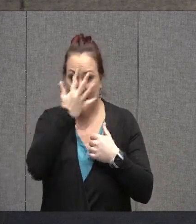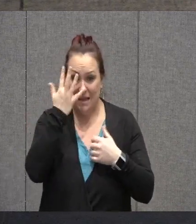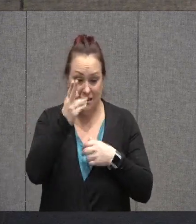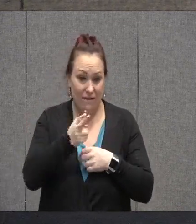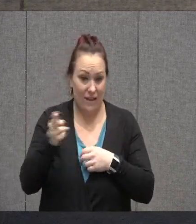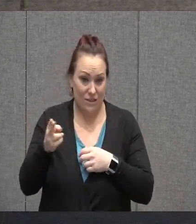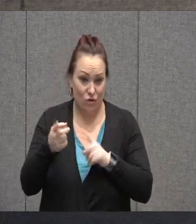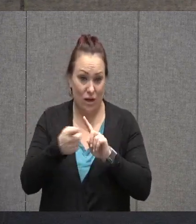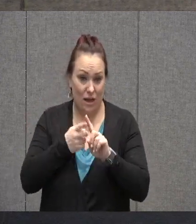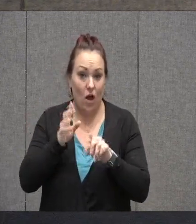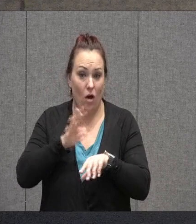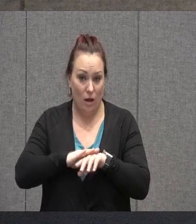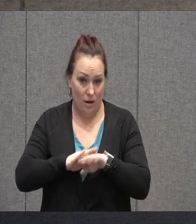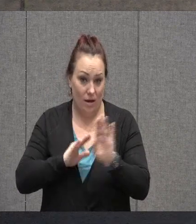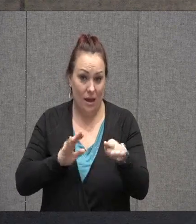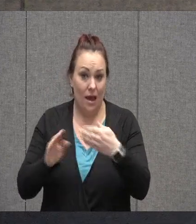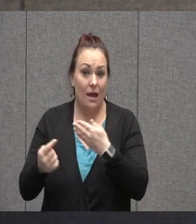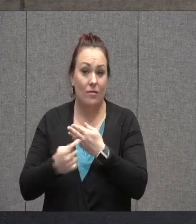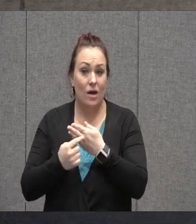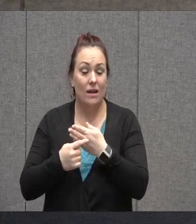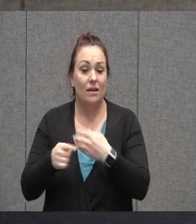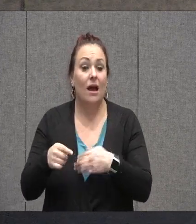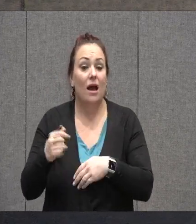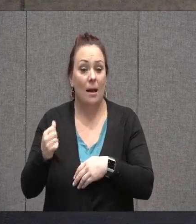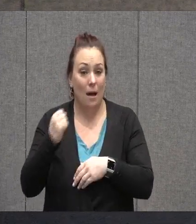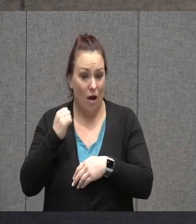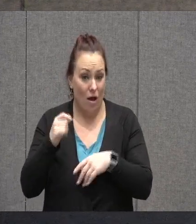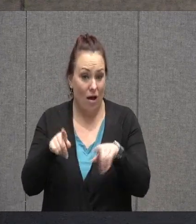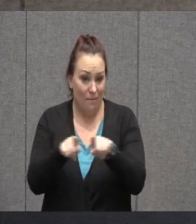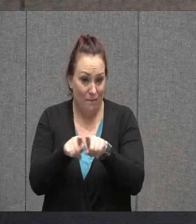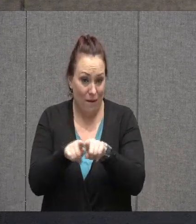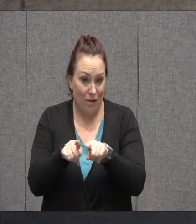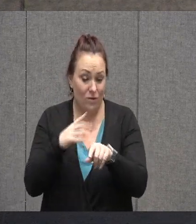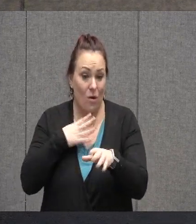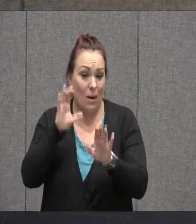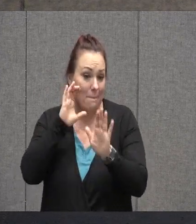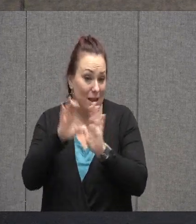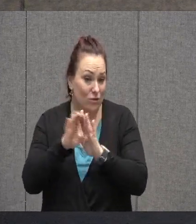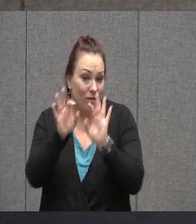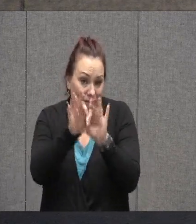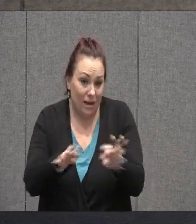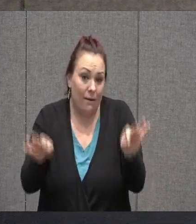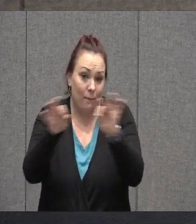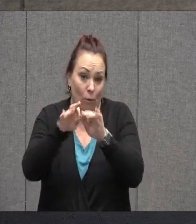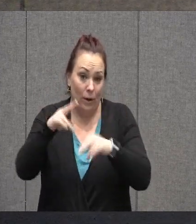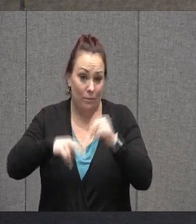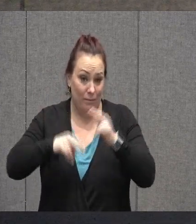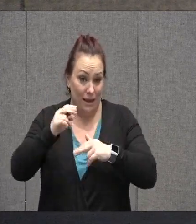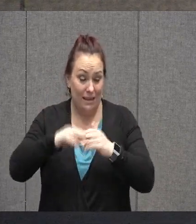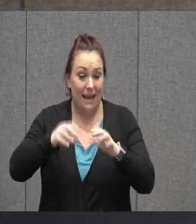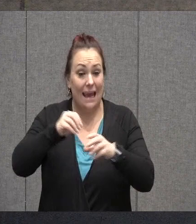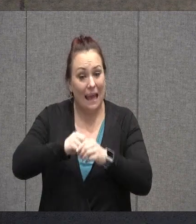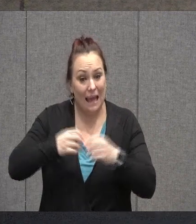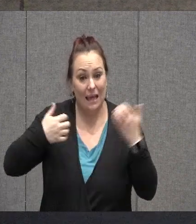And then on the back, also a picture of an important building in Argentina. So, again, not quite as colorful,